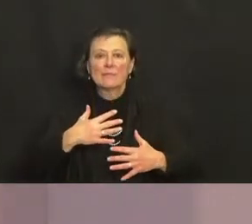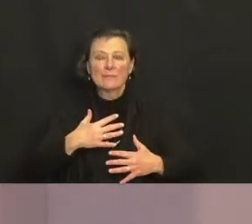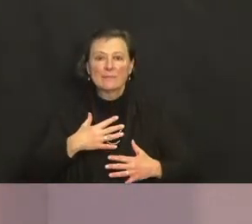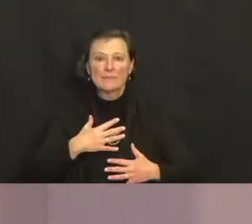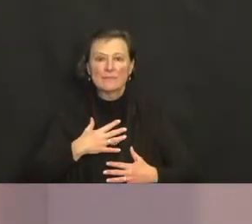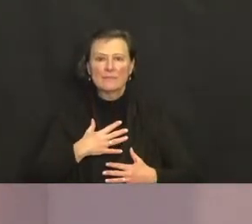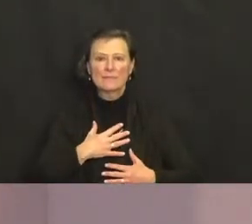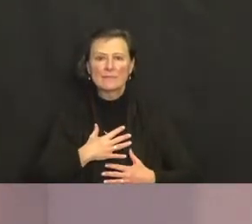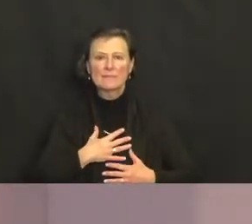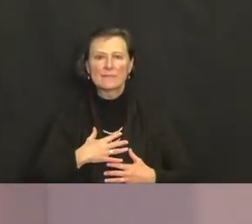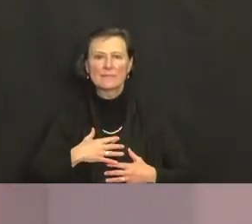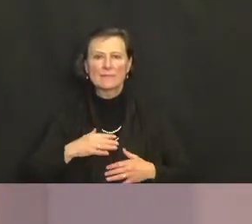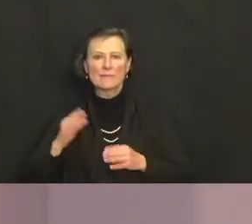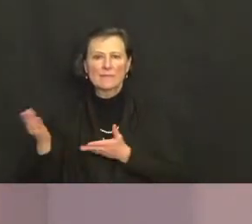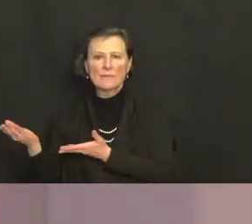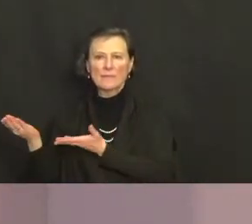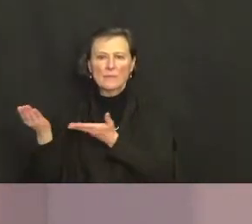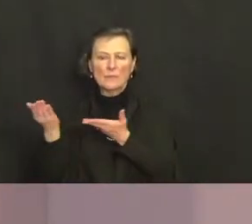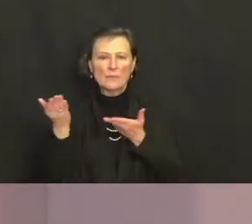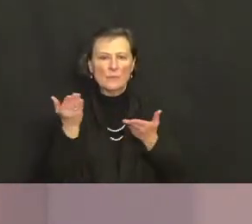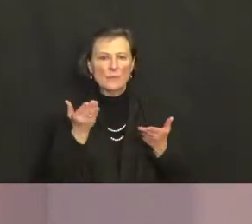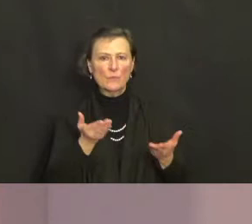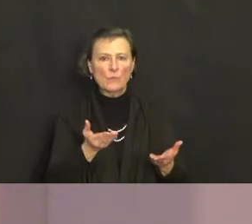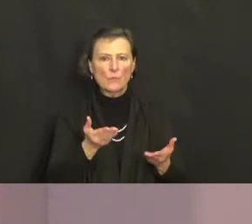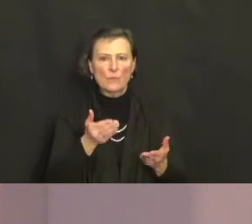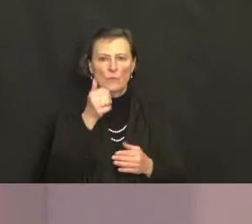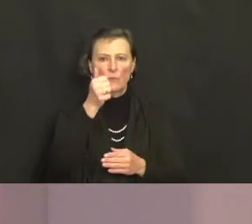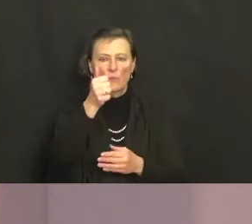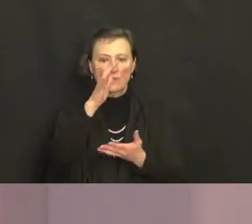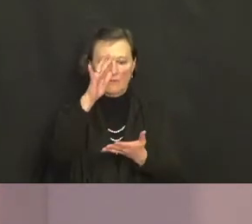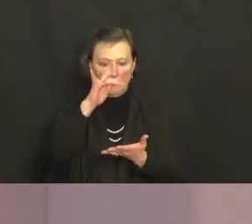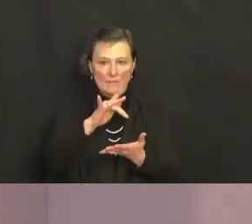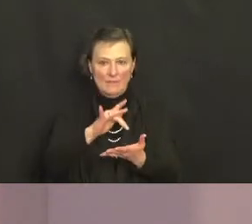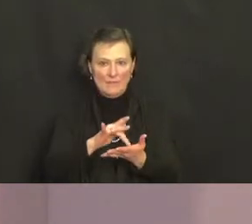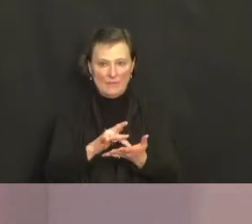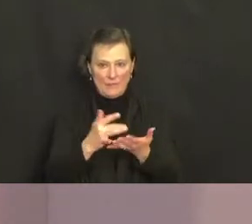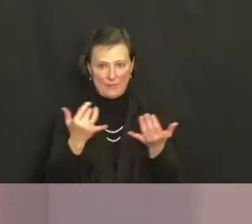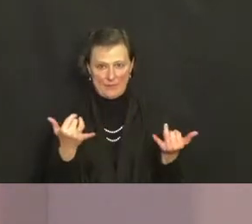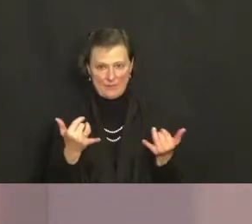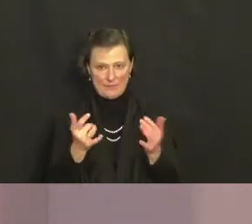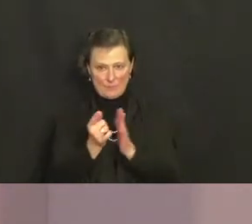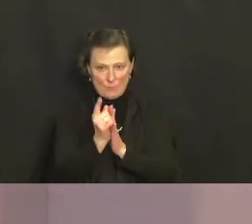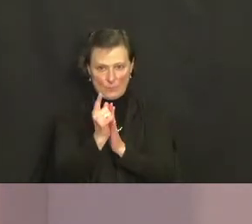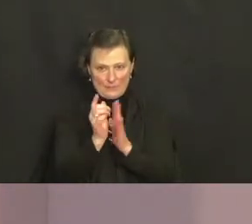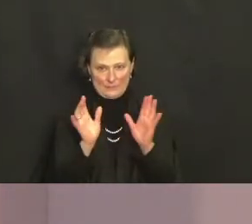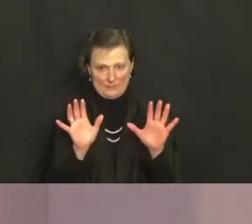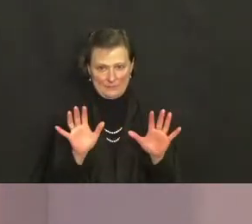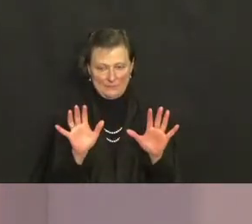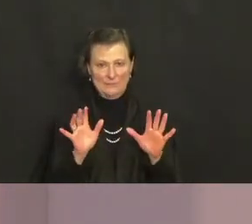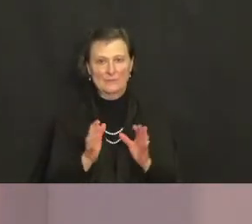Bring yourself into this moment.